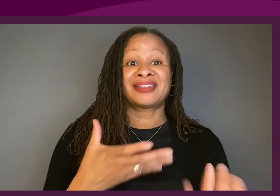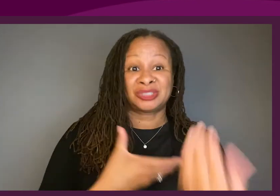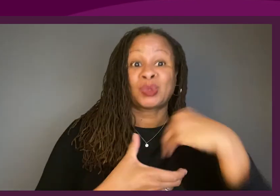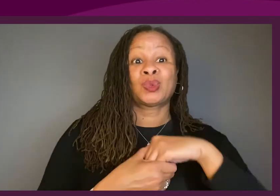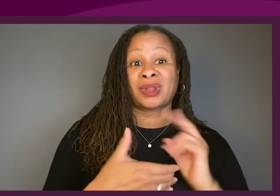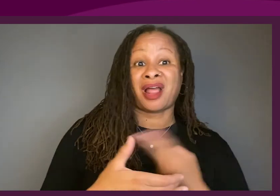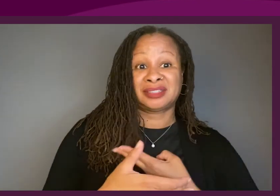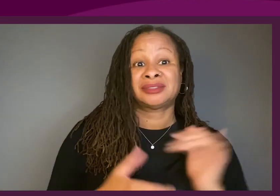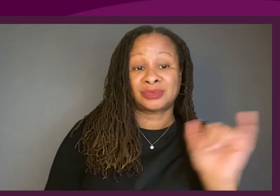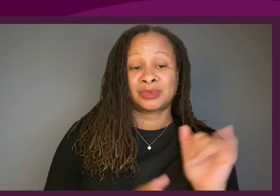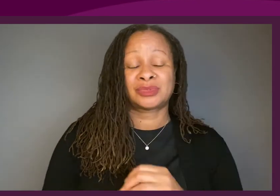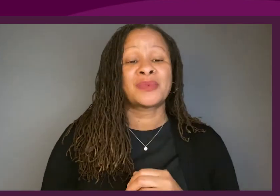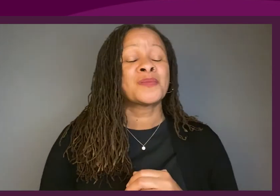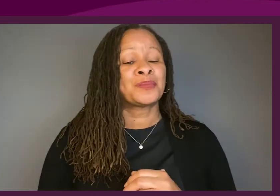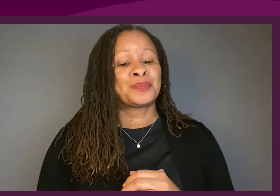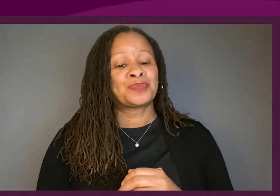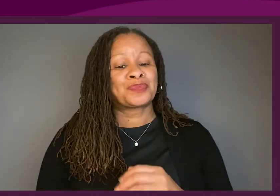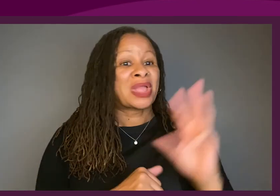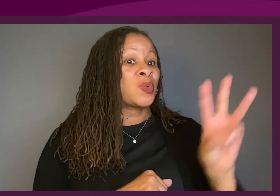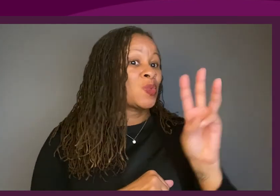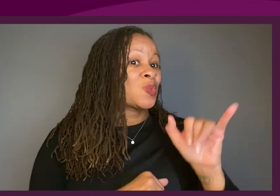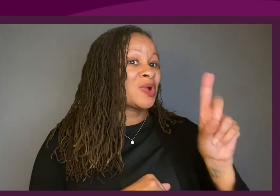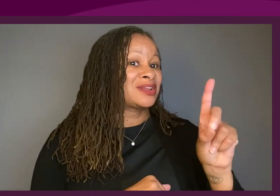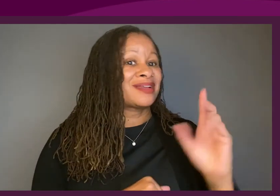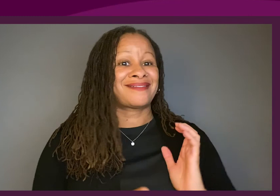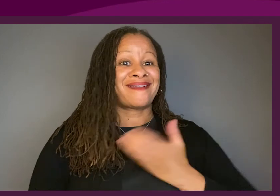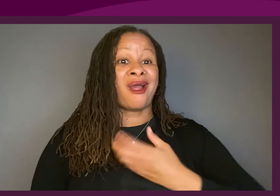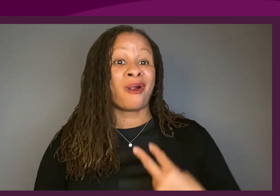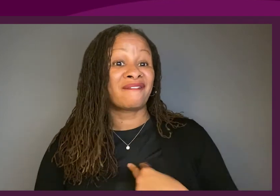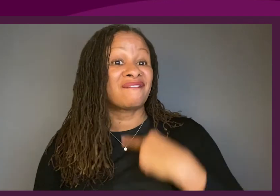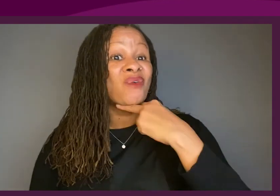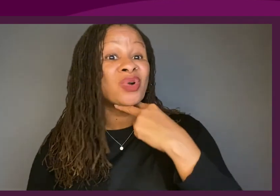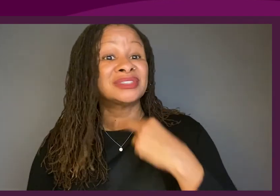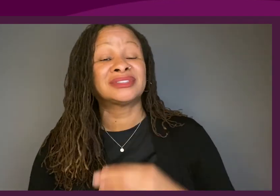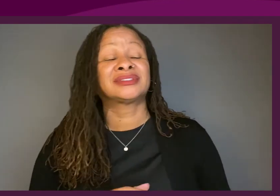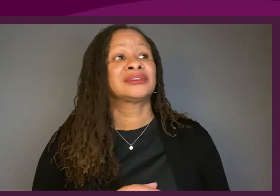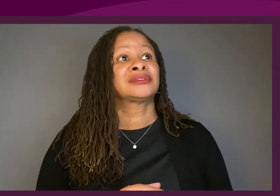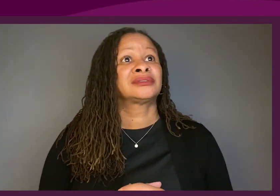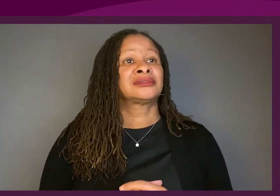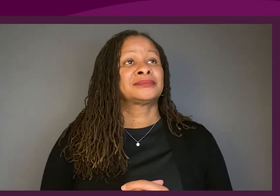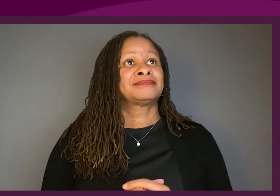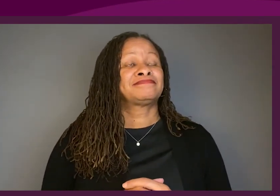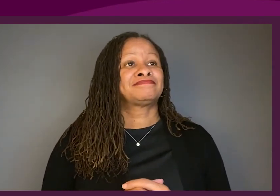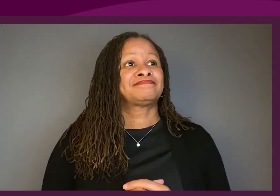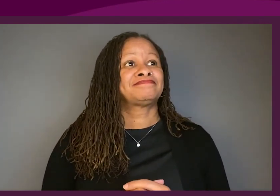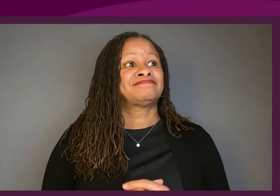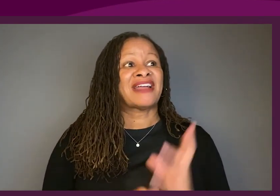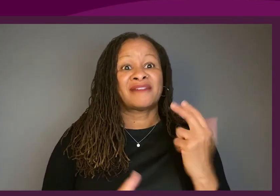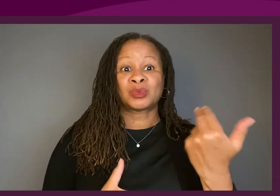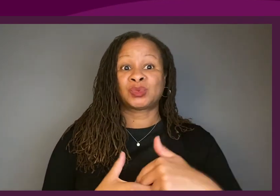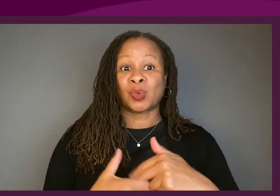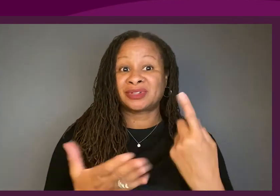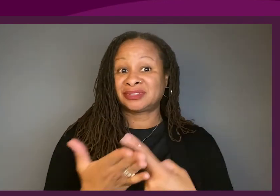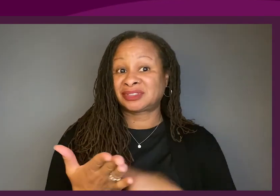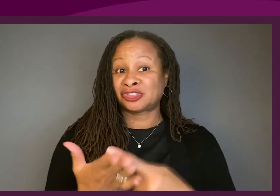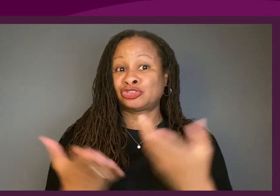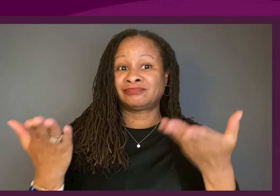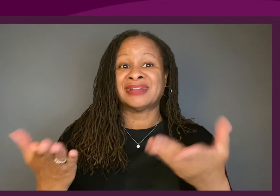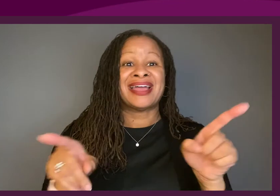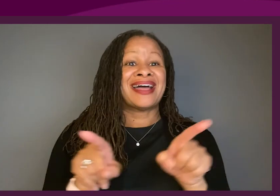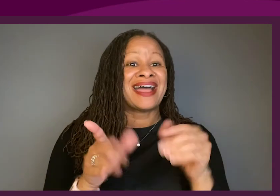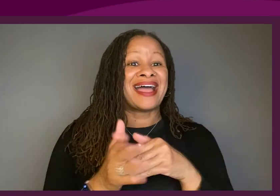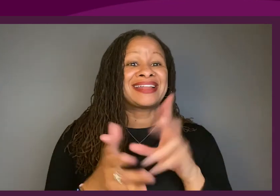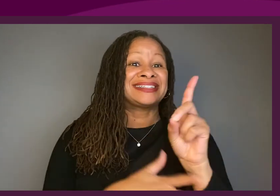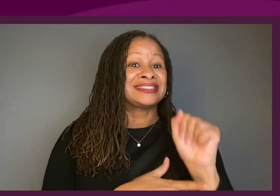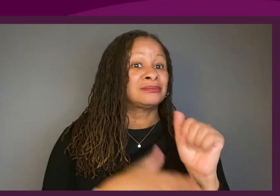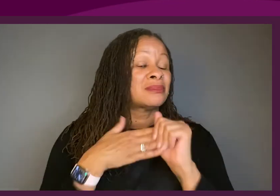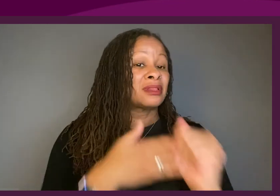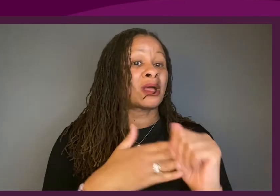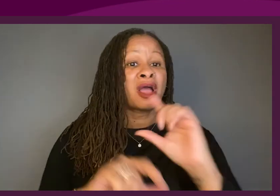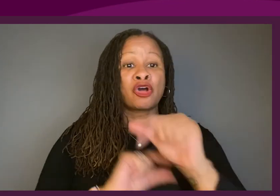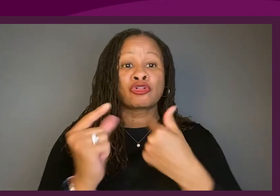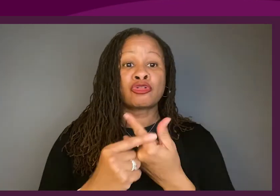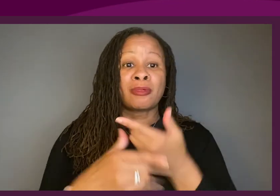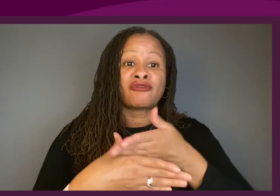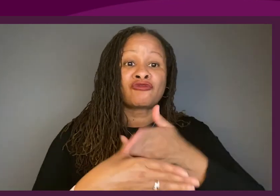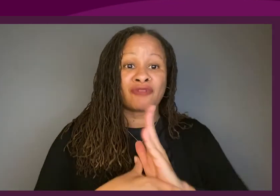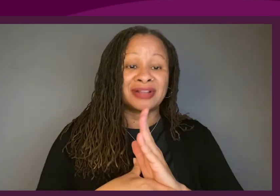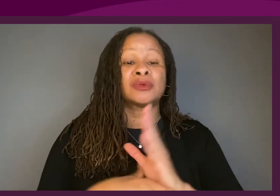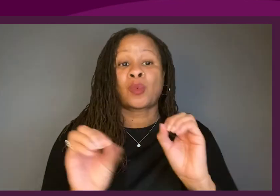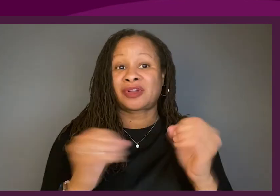global rights organization, an organization that is committed to justice for 1.3 billion